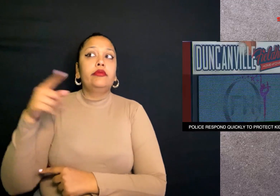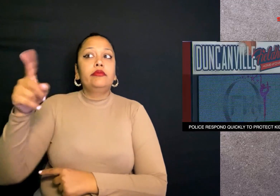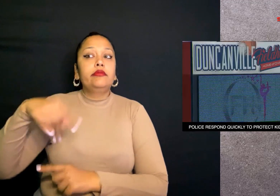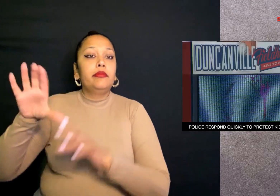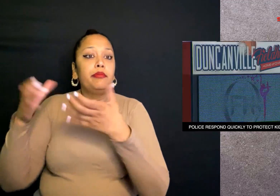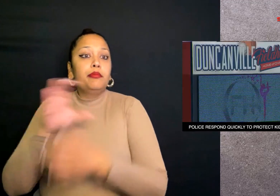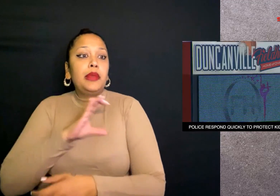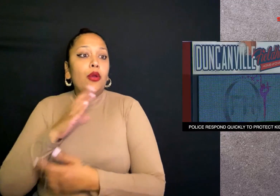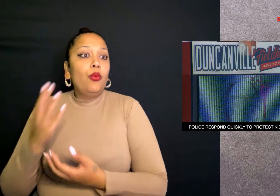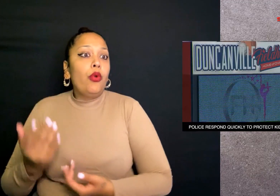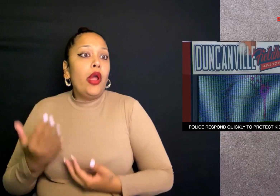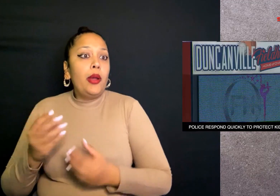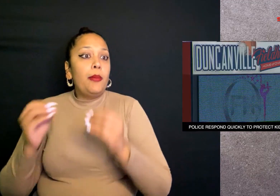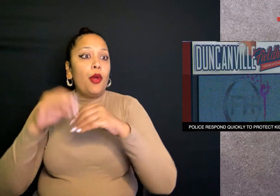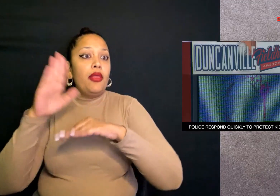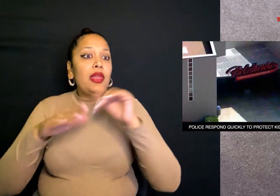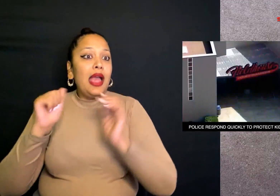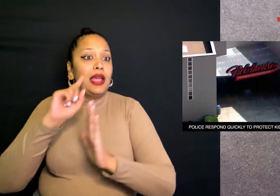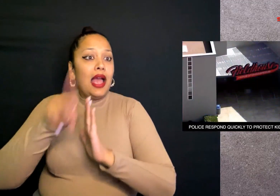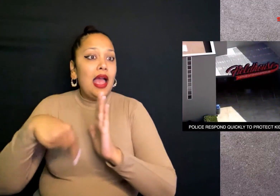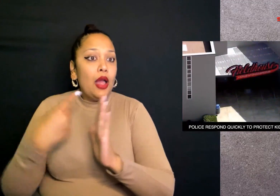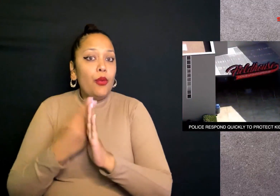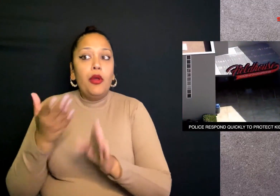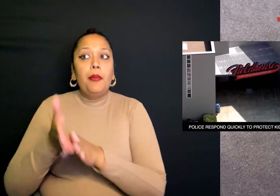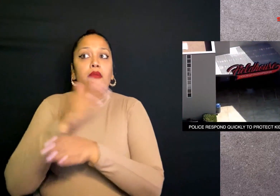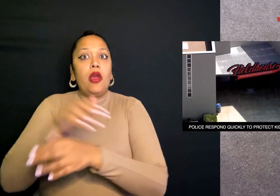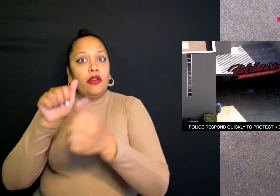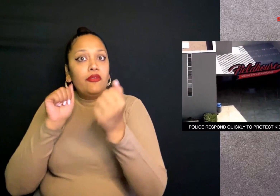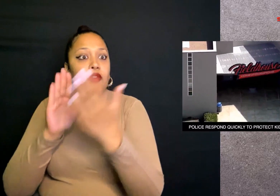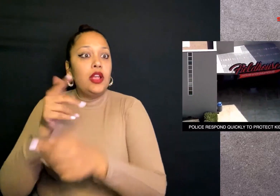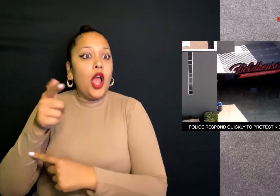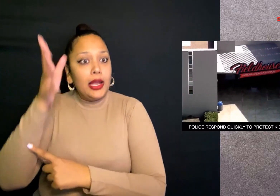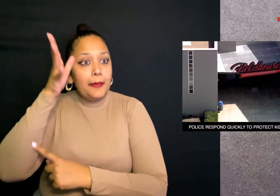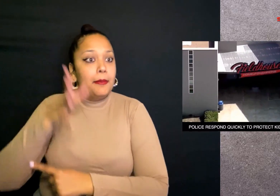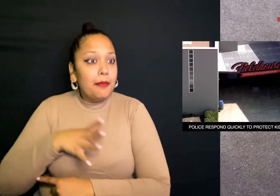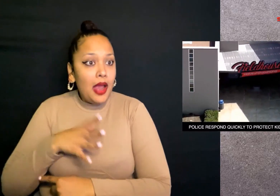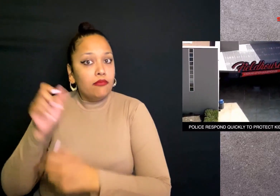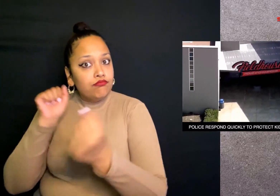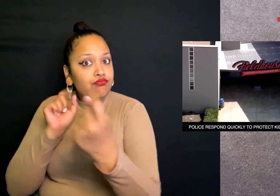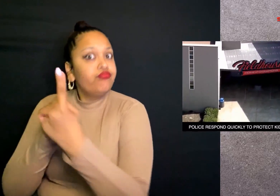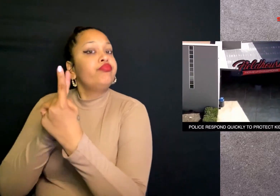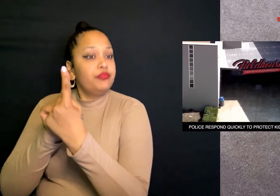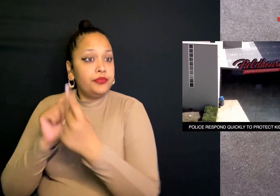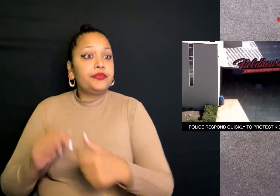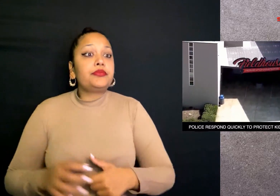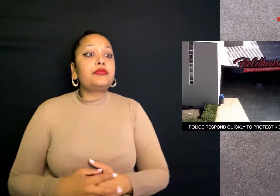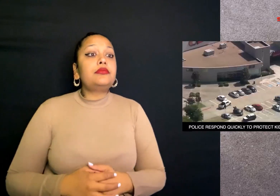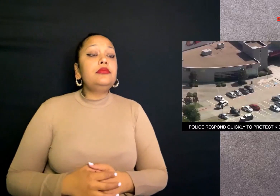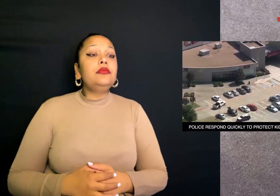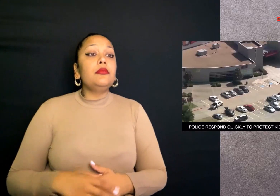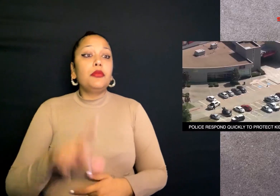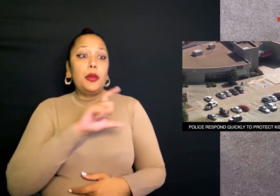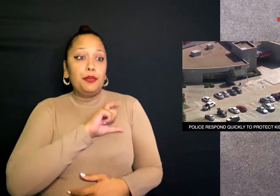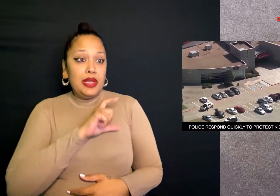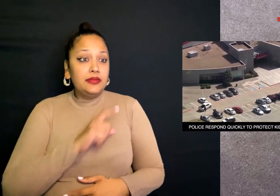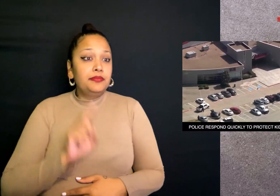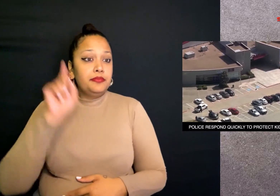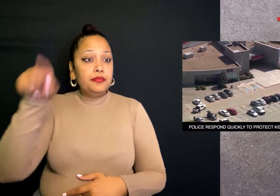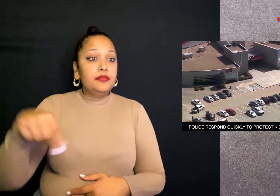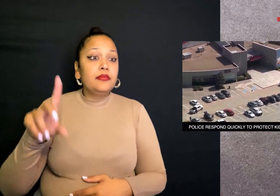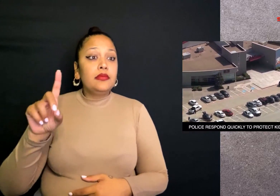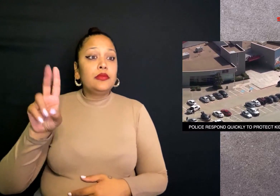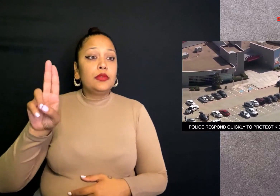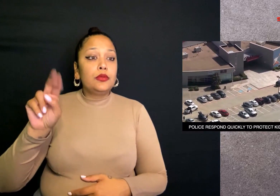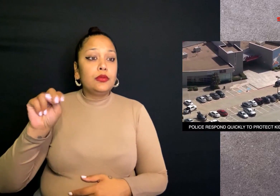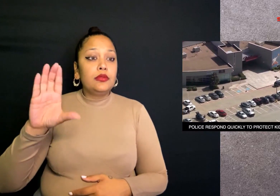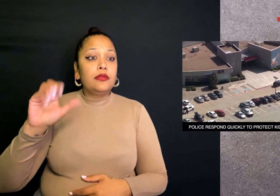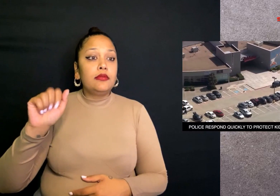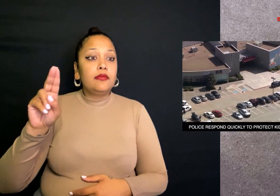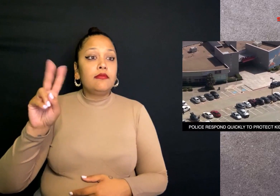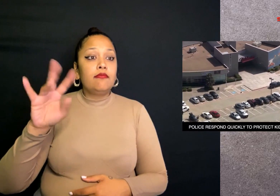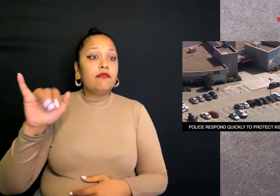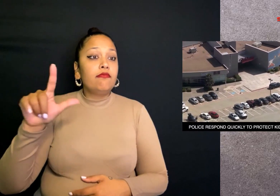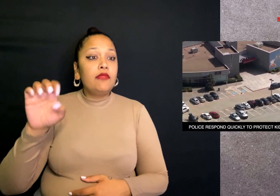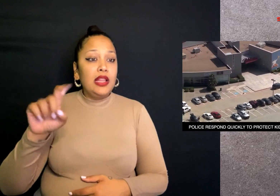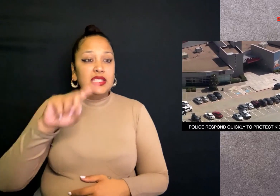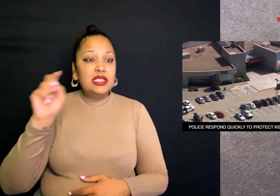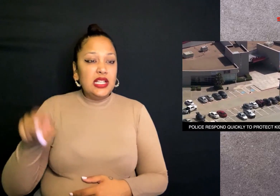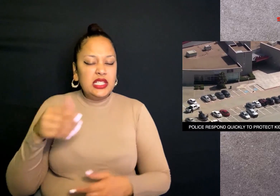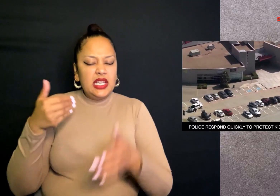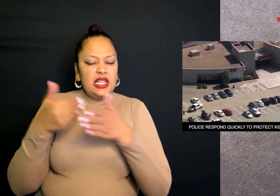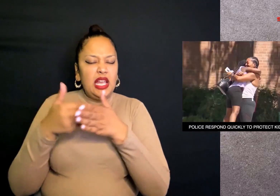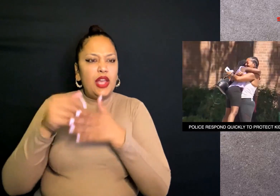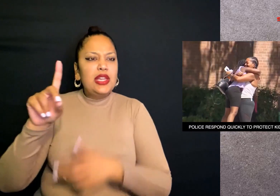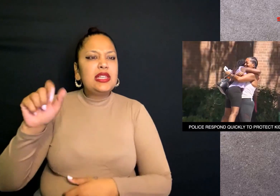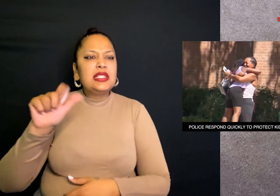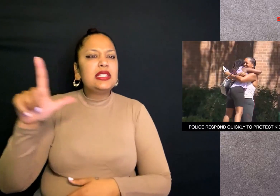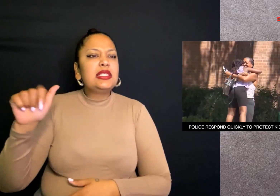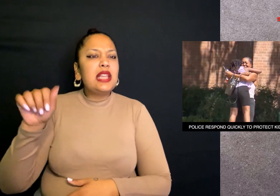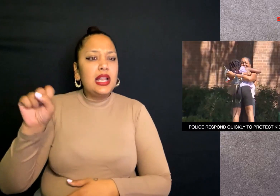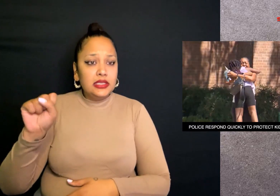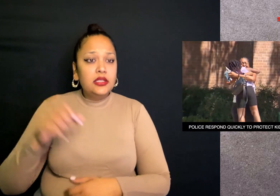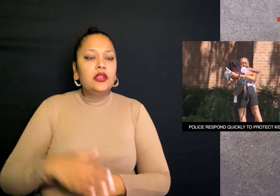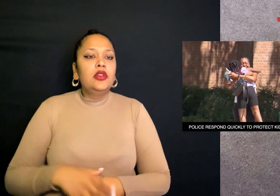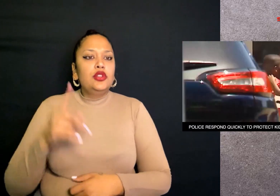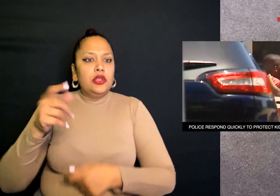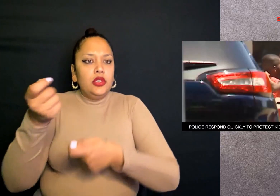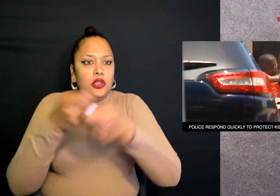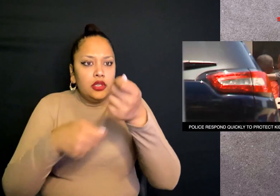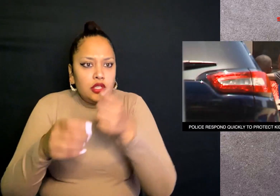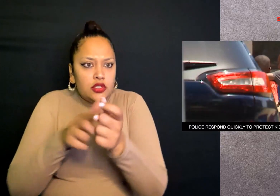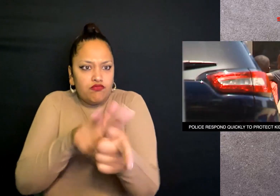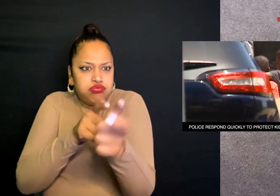massacre where law enforcement waited more than an hour before confronting the gunmen